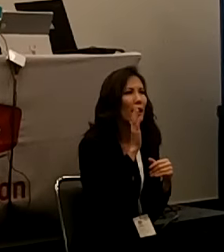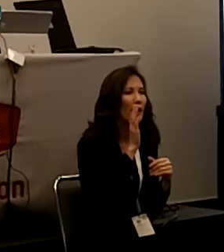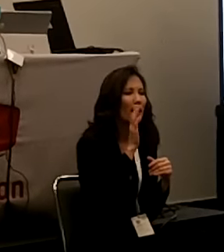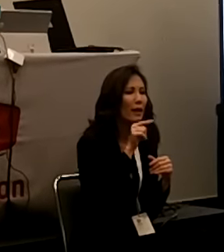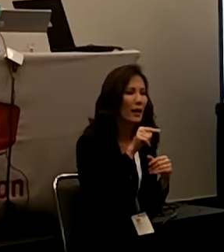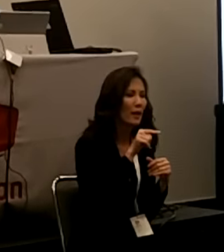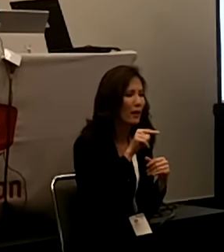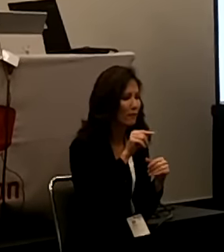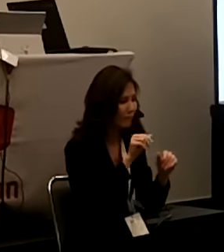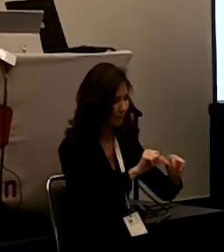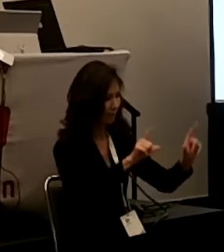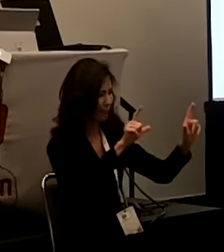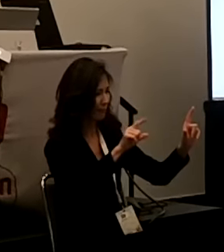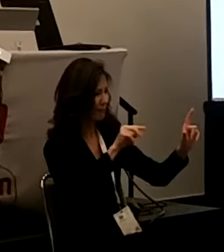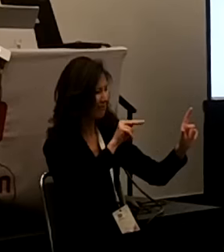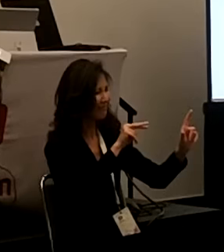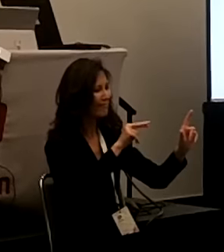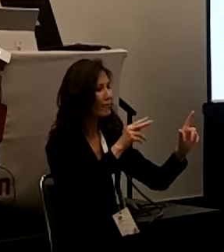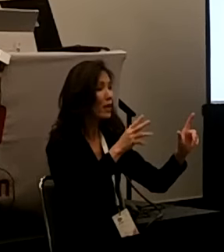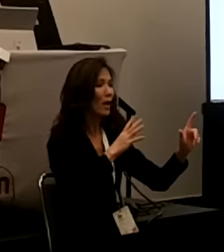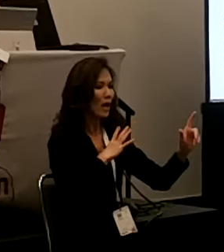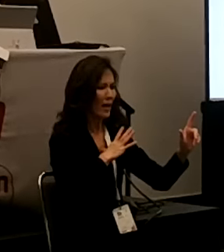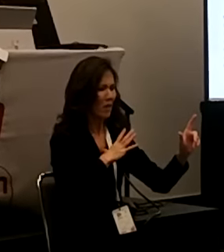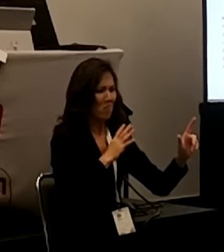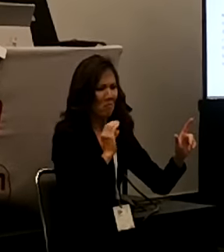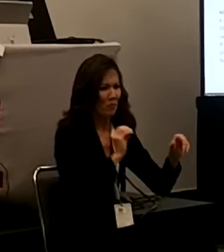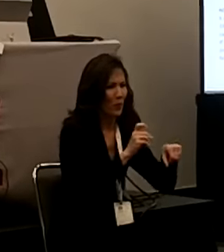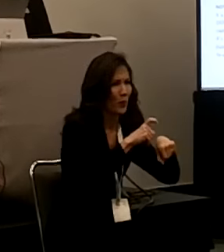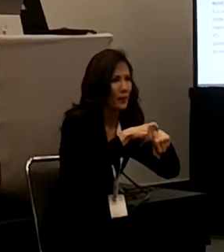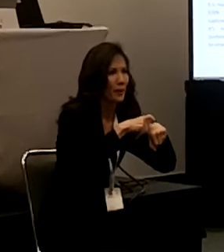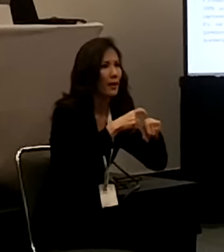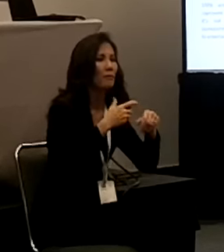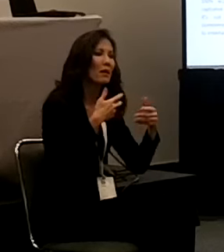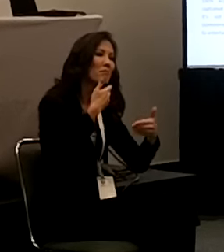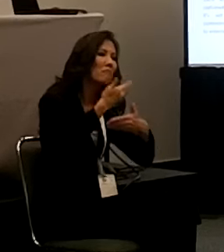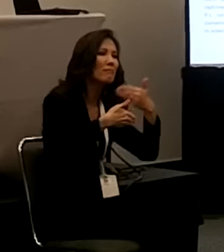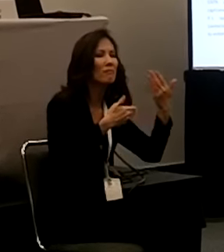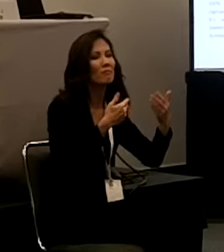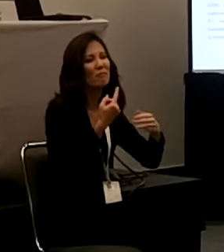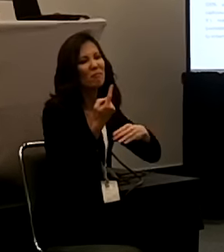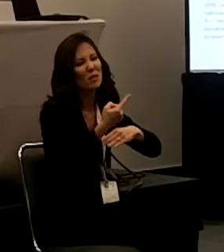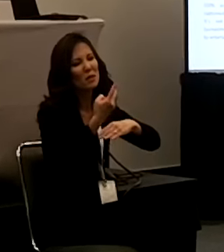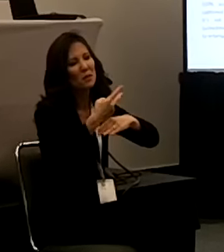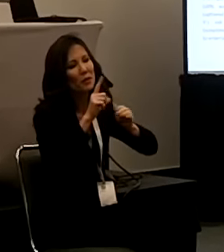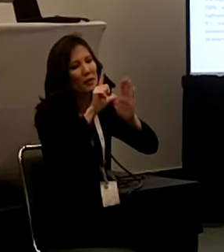"Okay, I don't have the time to do this right now "but in the next couple of days to a week,